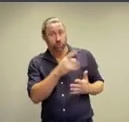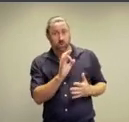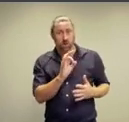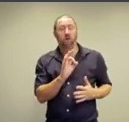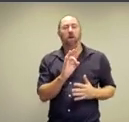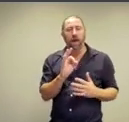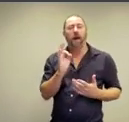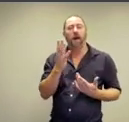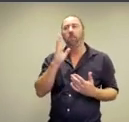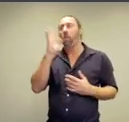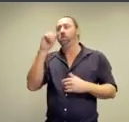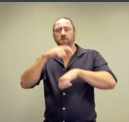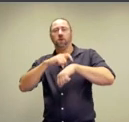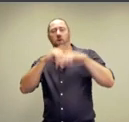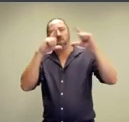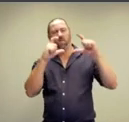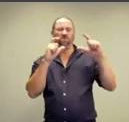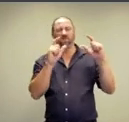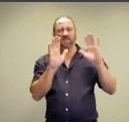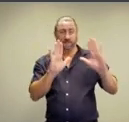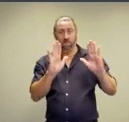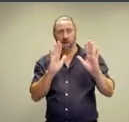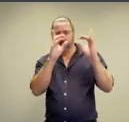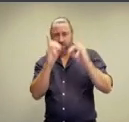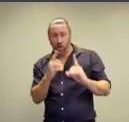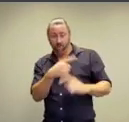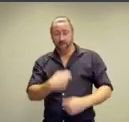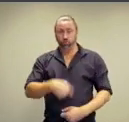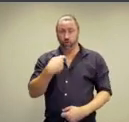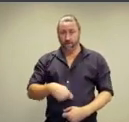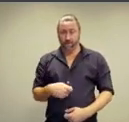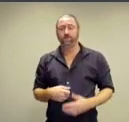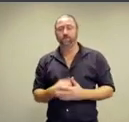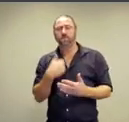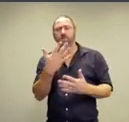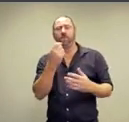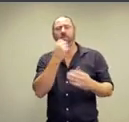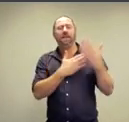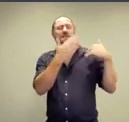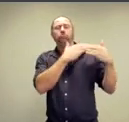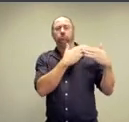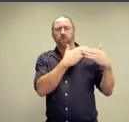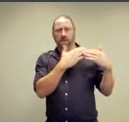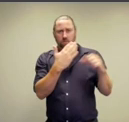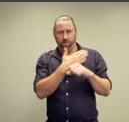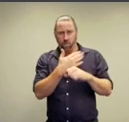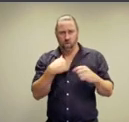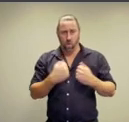but it's a high quality modern image of an essentially identical jacket design. I'm going to quickly give you the